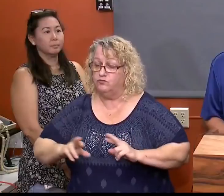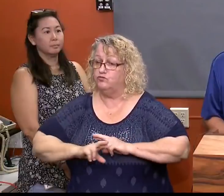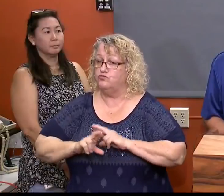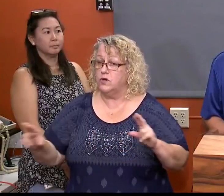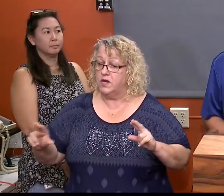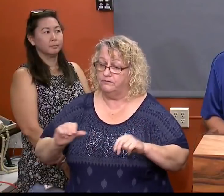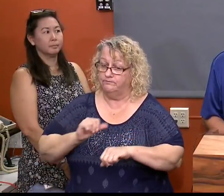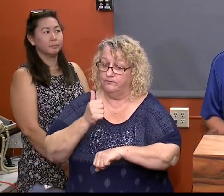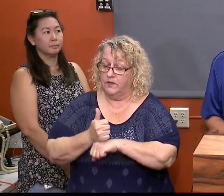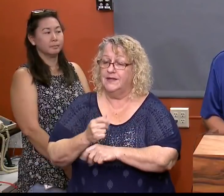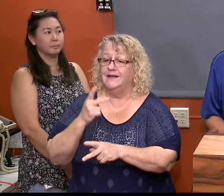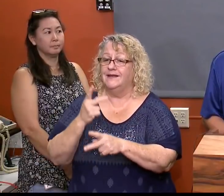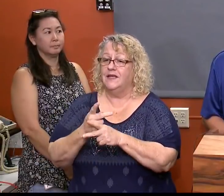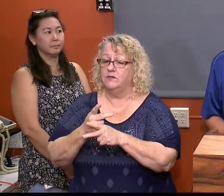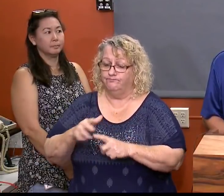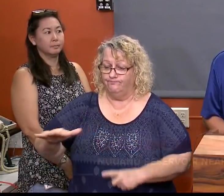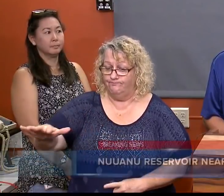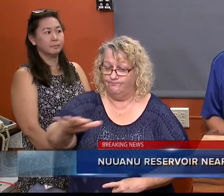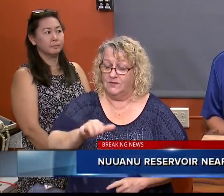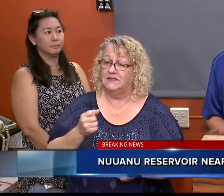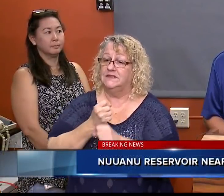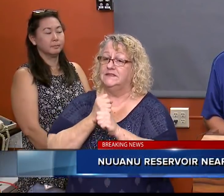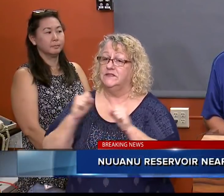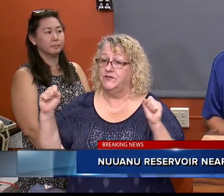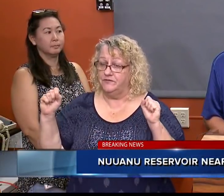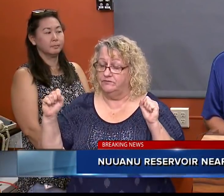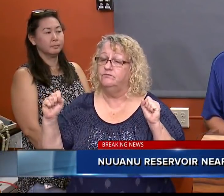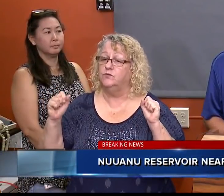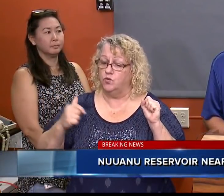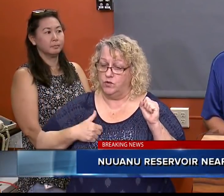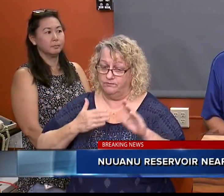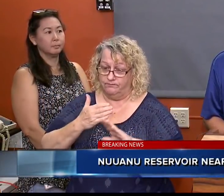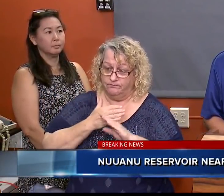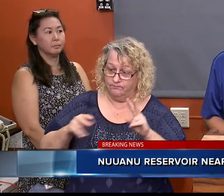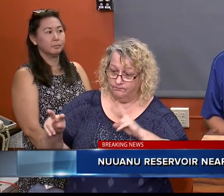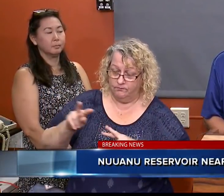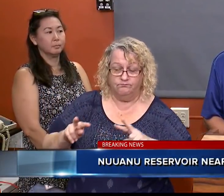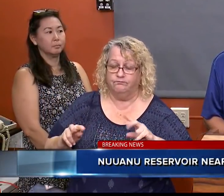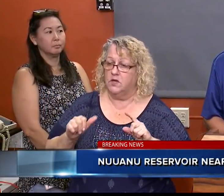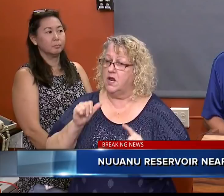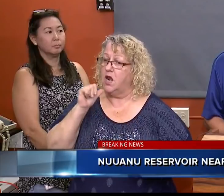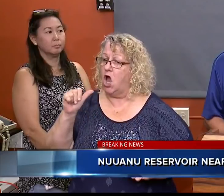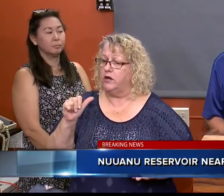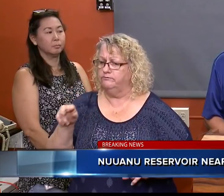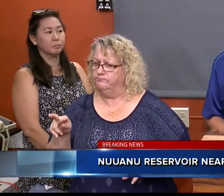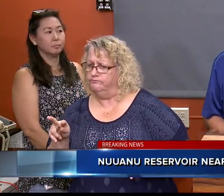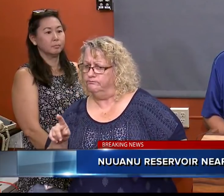WE'RE IN A LIFE PRESS CONFERENCE NOW. MAKE THE AREA SAFE. AND AT THAT WE'RE TAKING